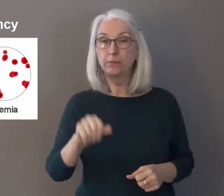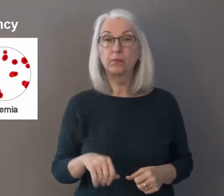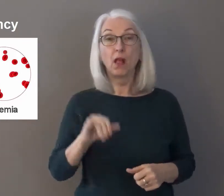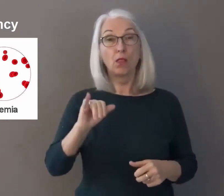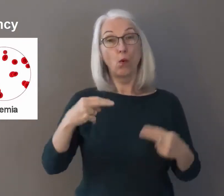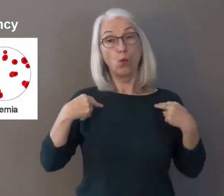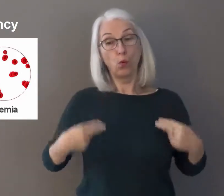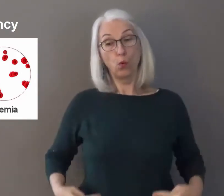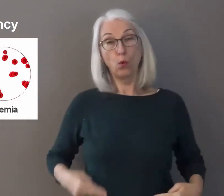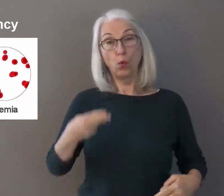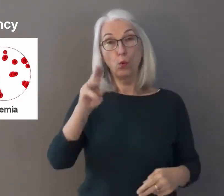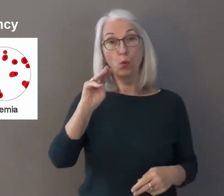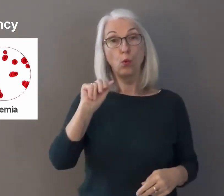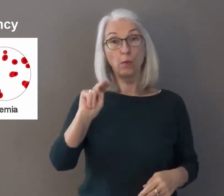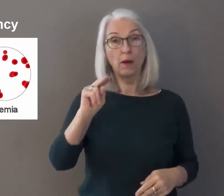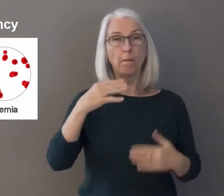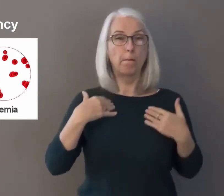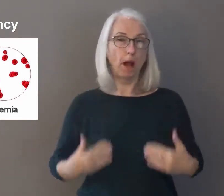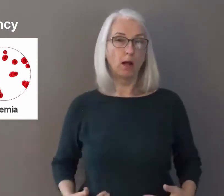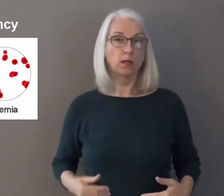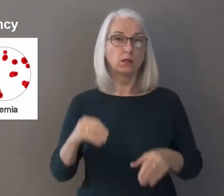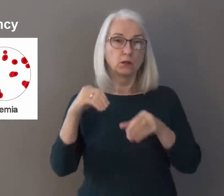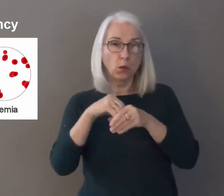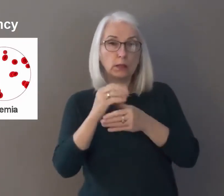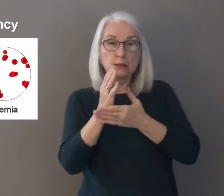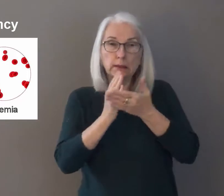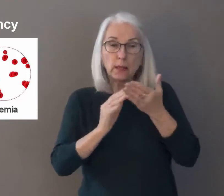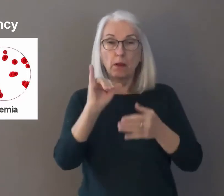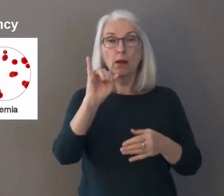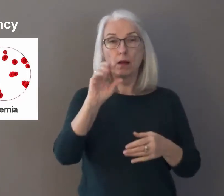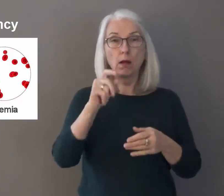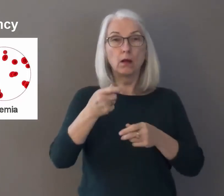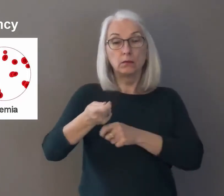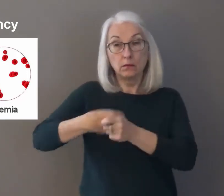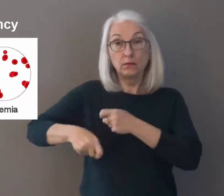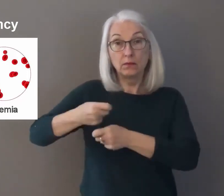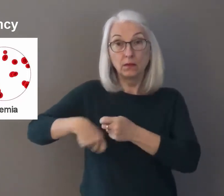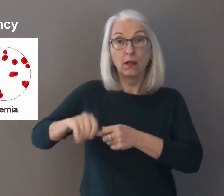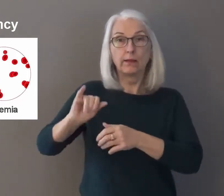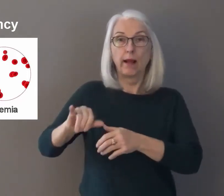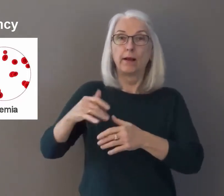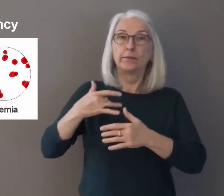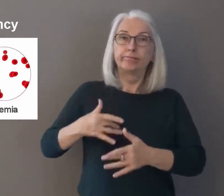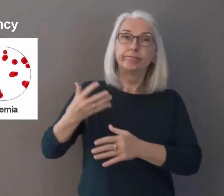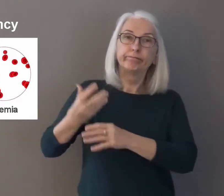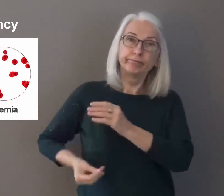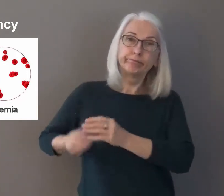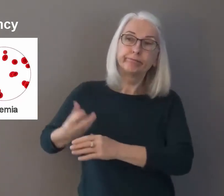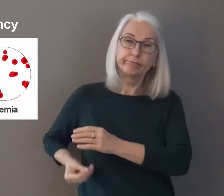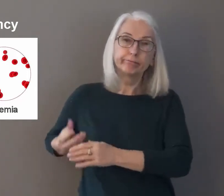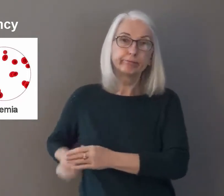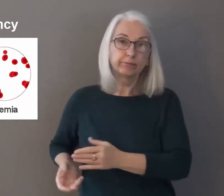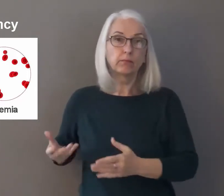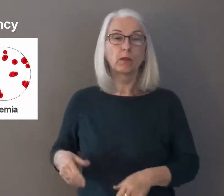The human body stores some iron to replace any that is lost.